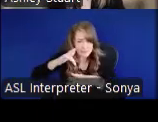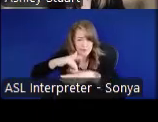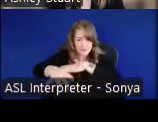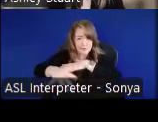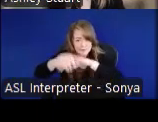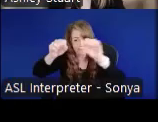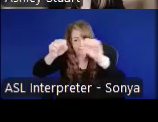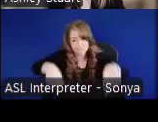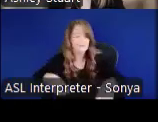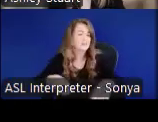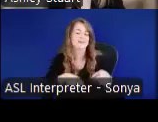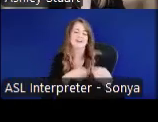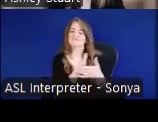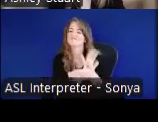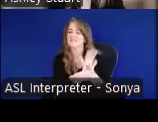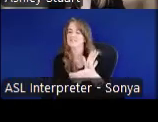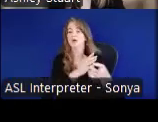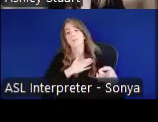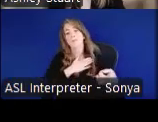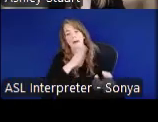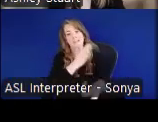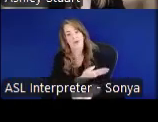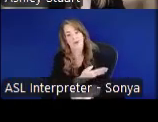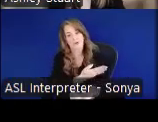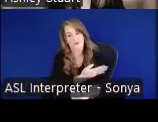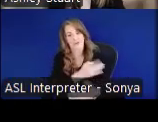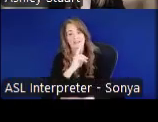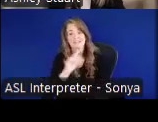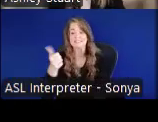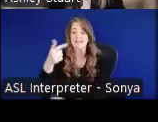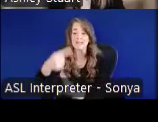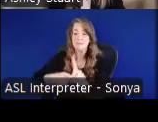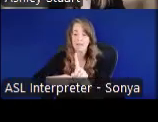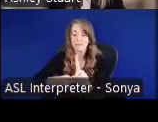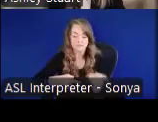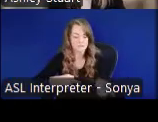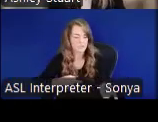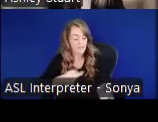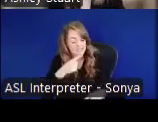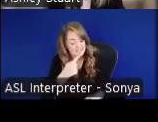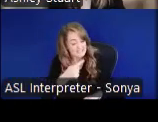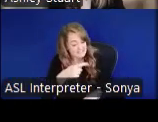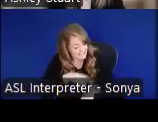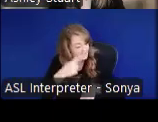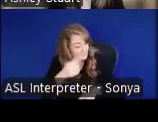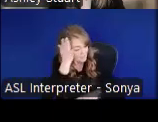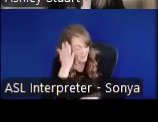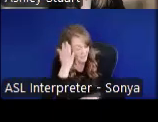This is a video, actually, of my daughter at about 10 months of age, defying, going to bed, shaking her head very clearly